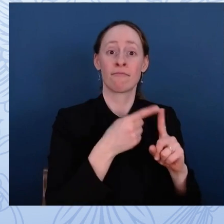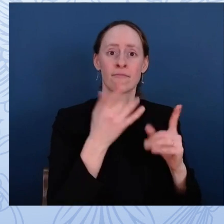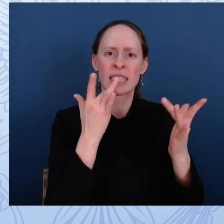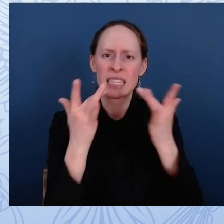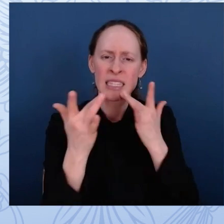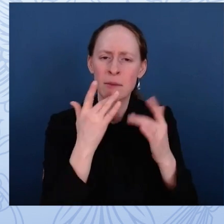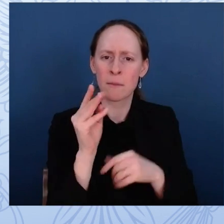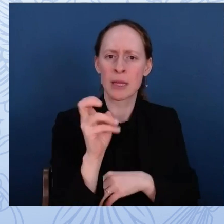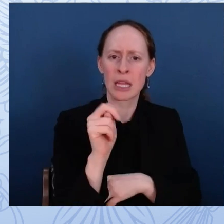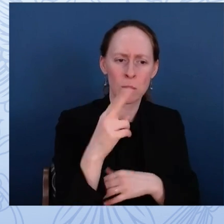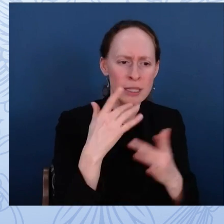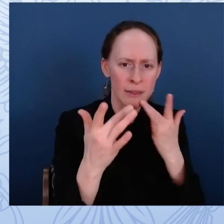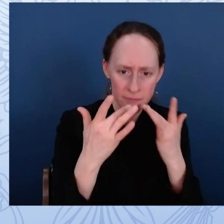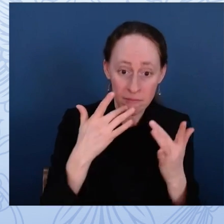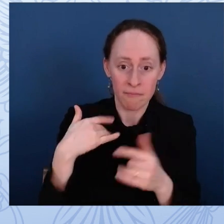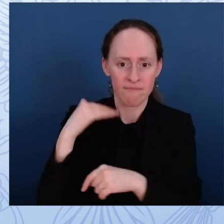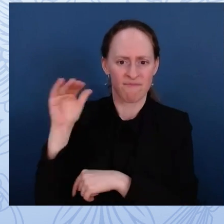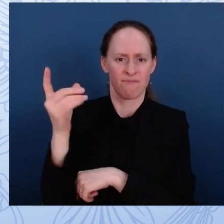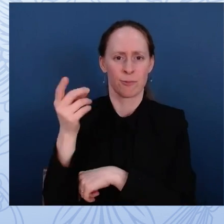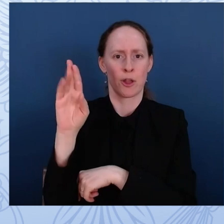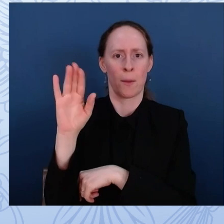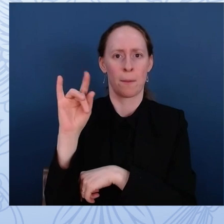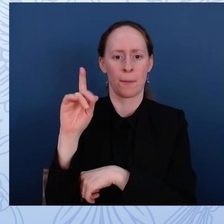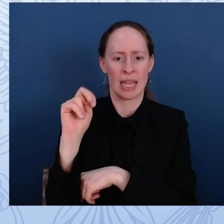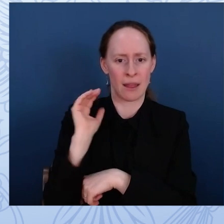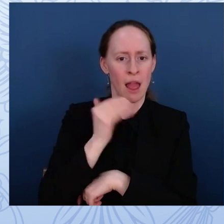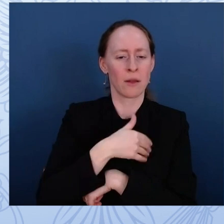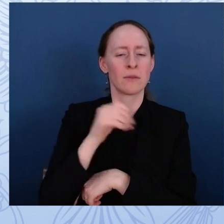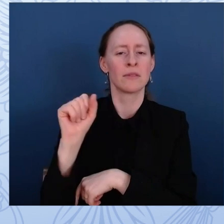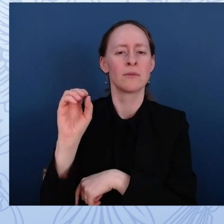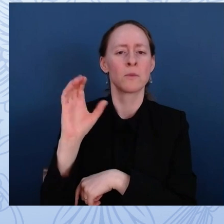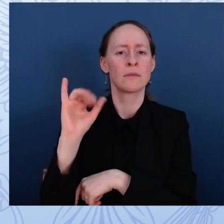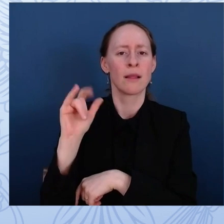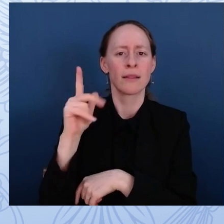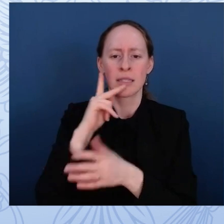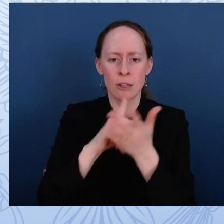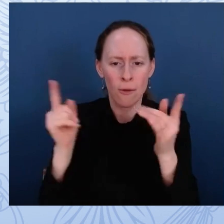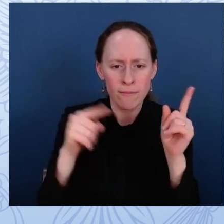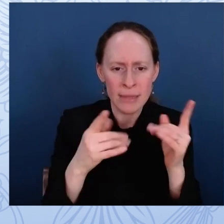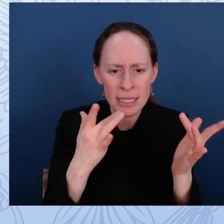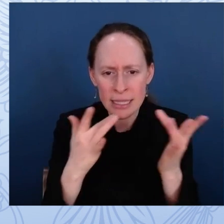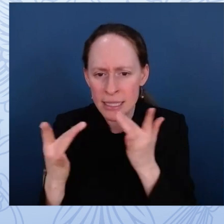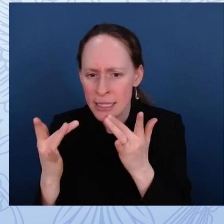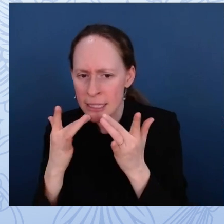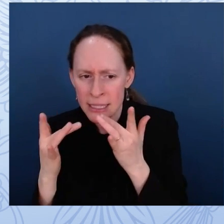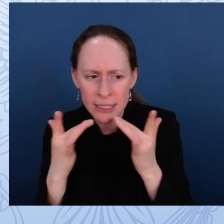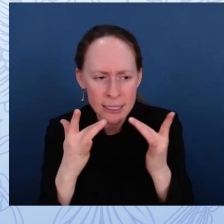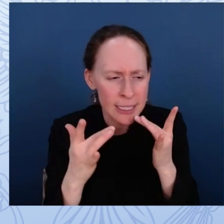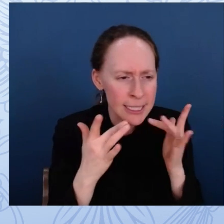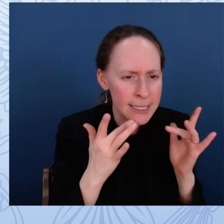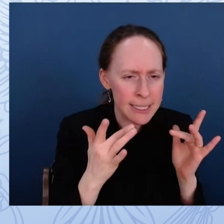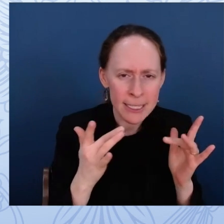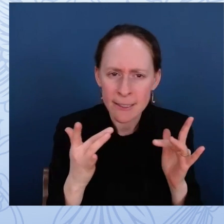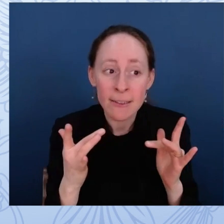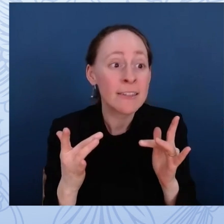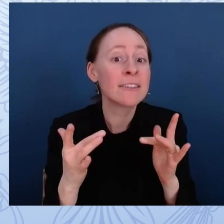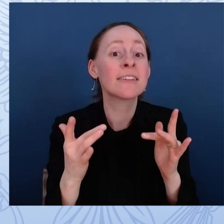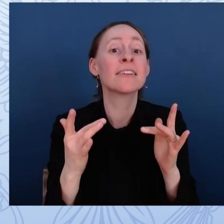as well to try the dishes, and they will all try them all and see what would best represent the season.